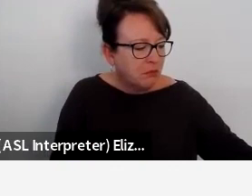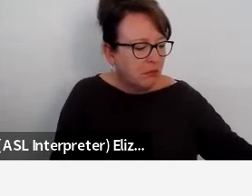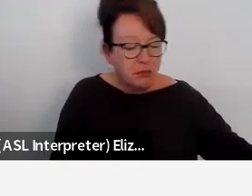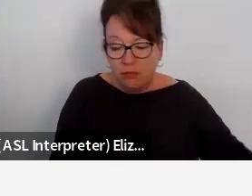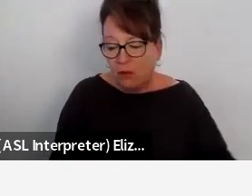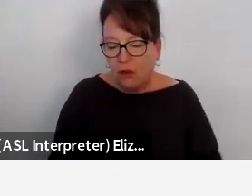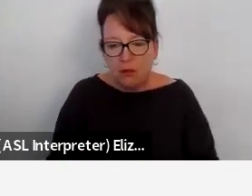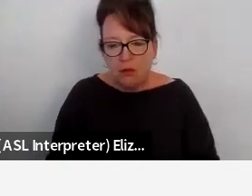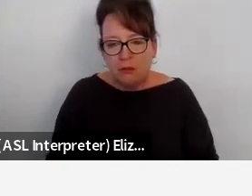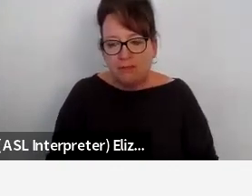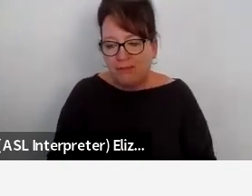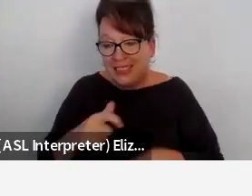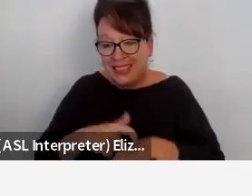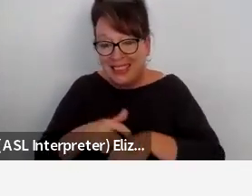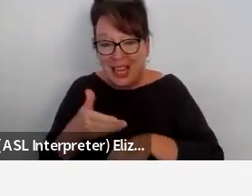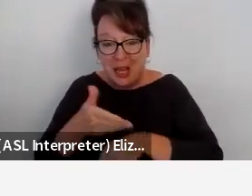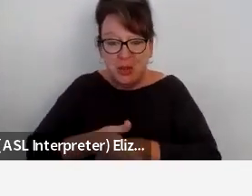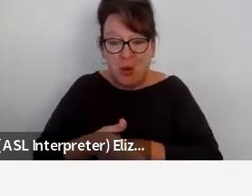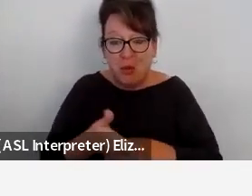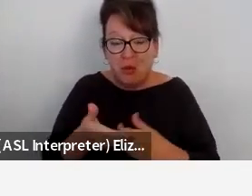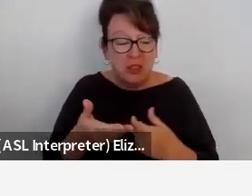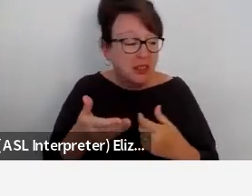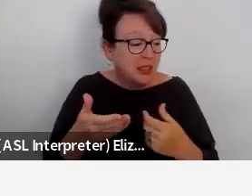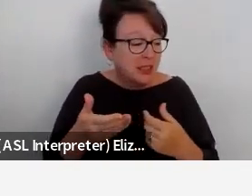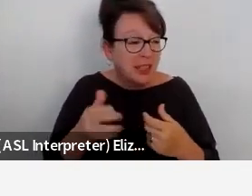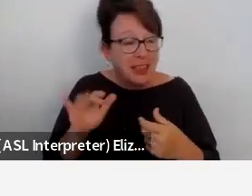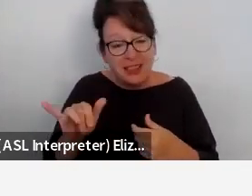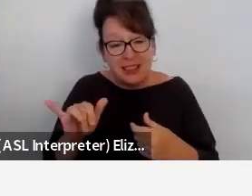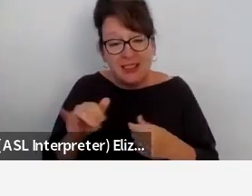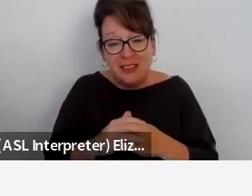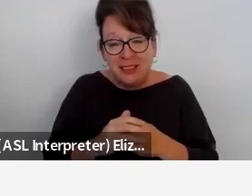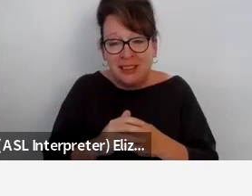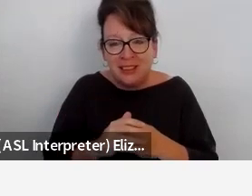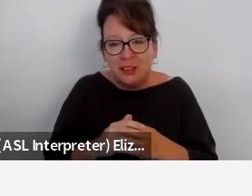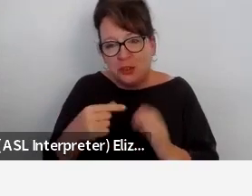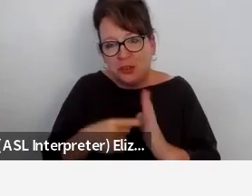are right for their port, would be ready to apply for the zero-emission technology deployment.